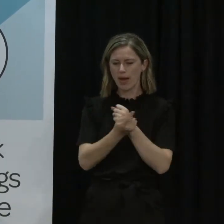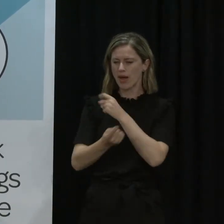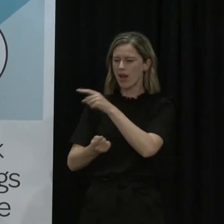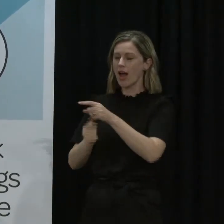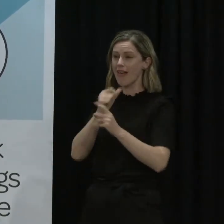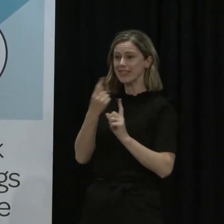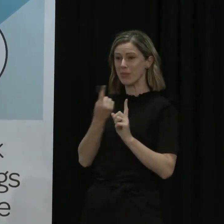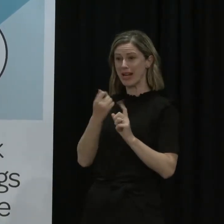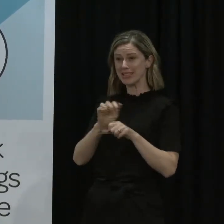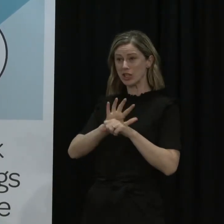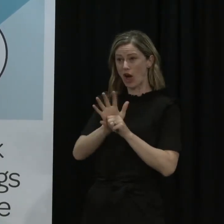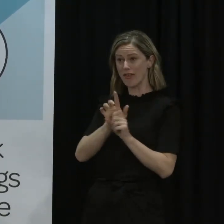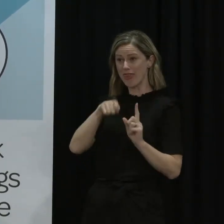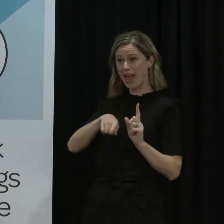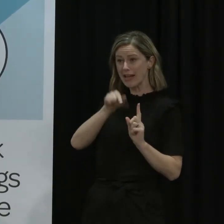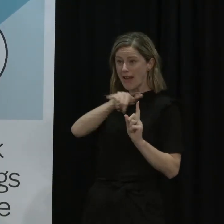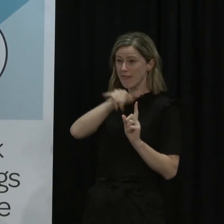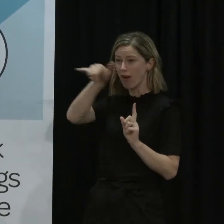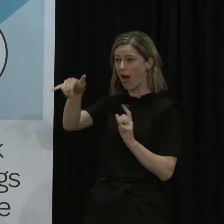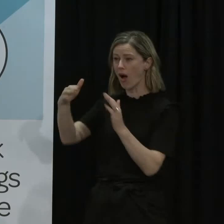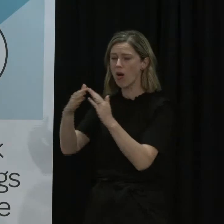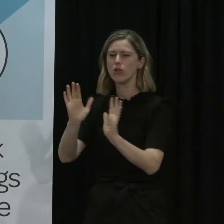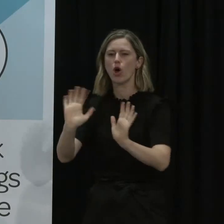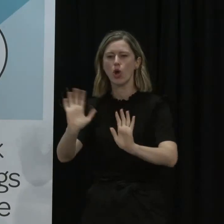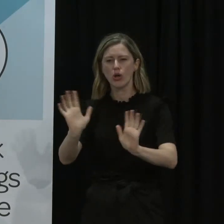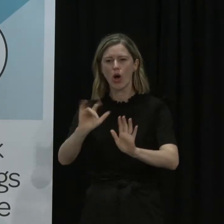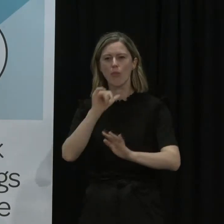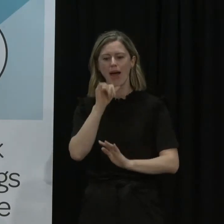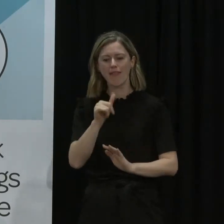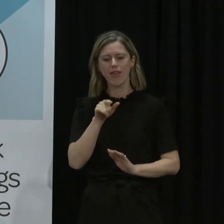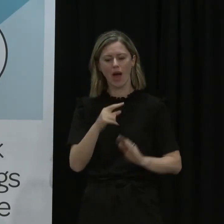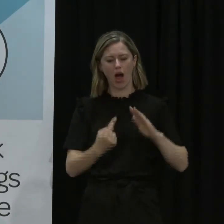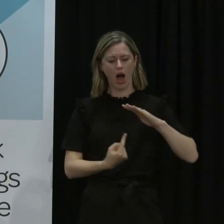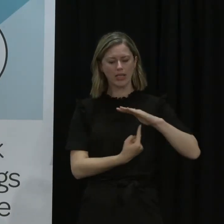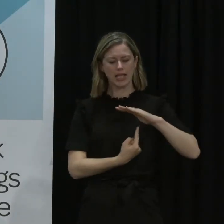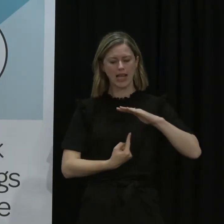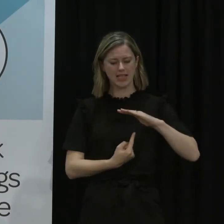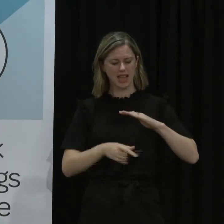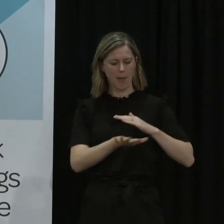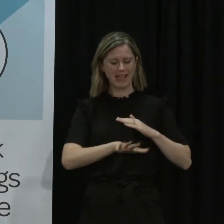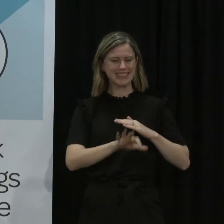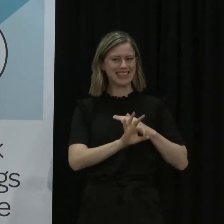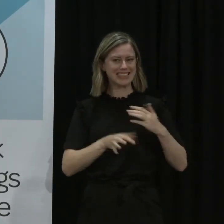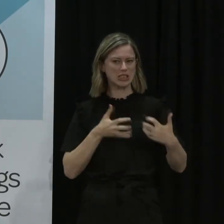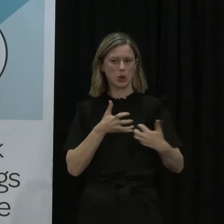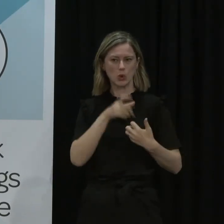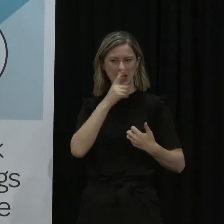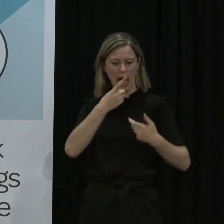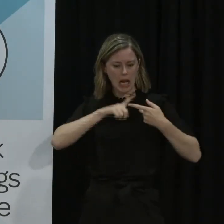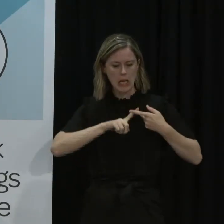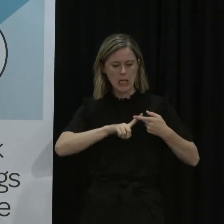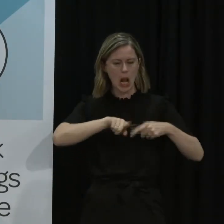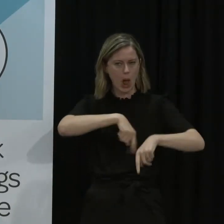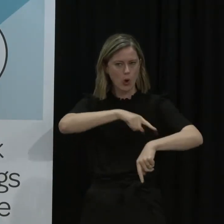will be discussion. When I say discussion, that does not mean somebody is going to take a flight to go back to